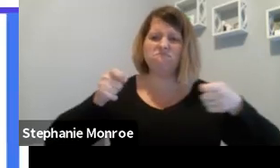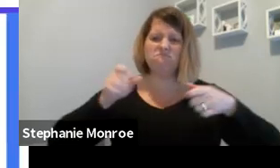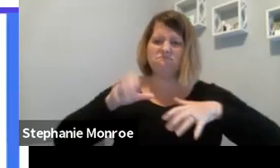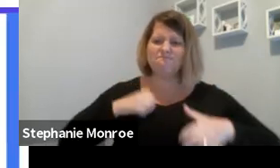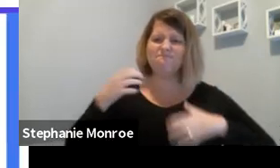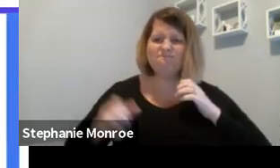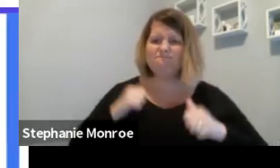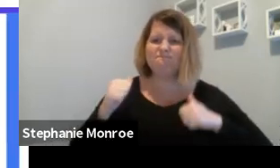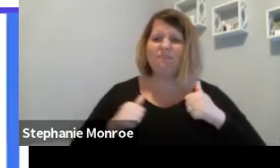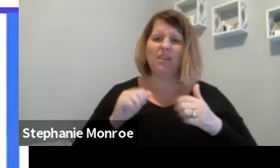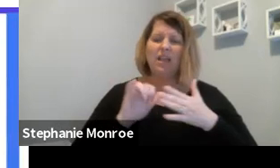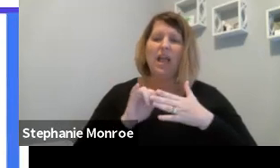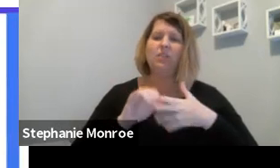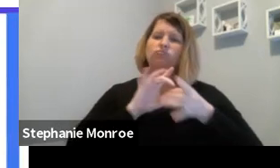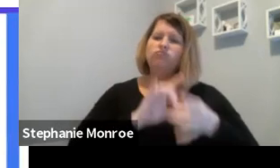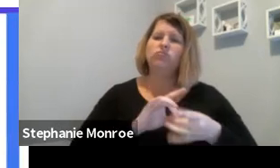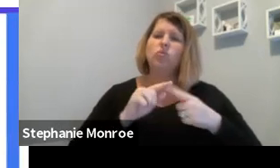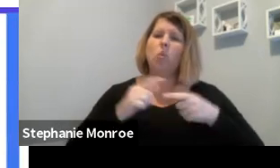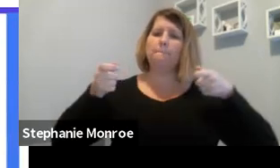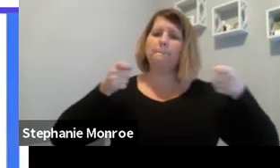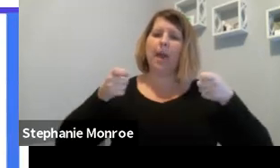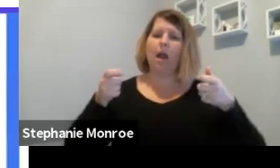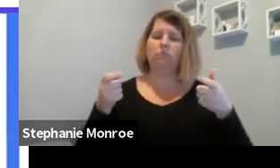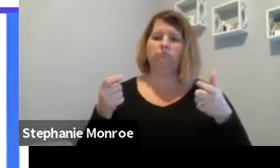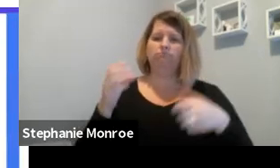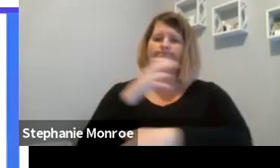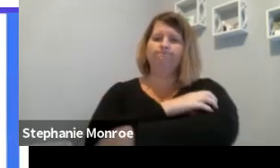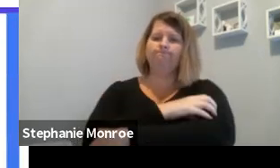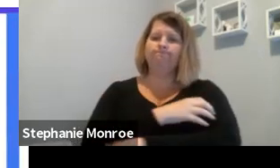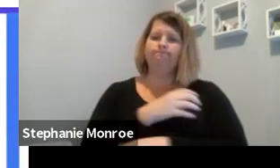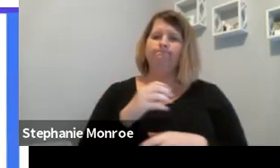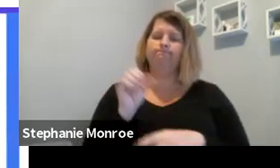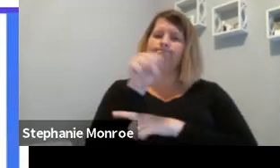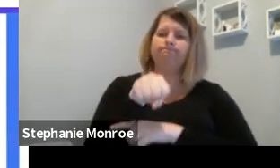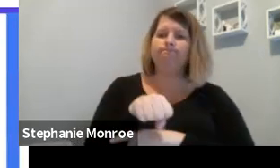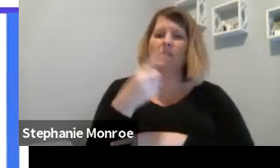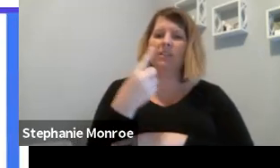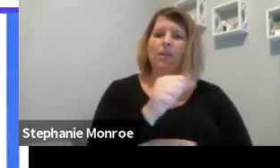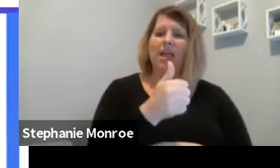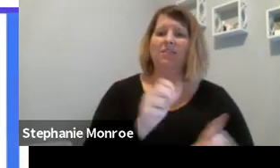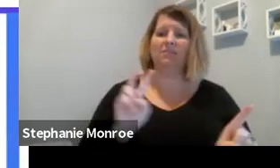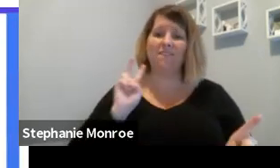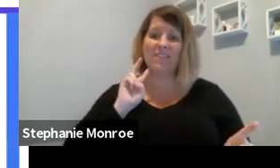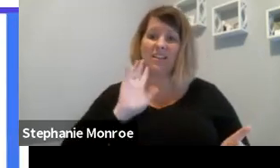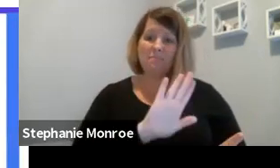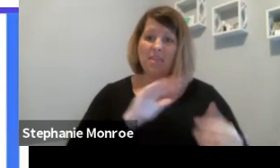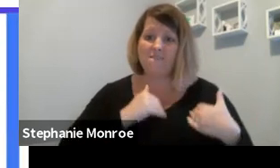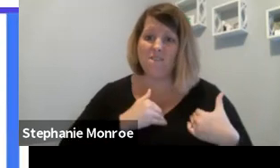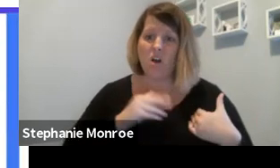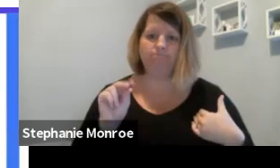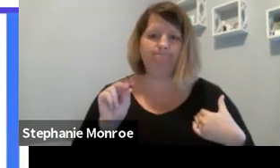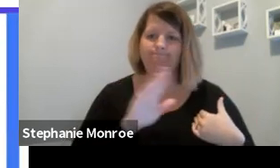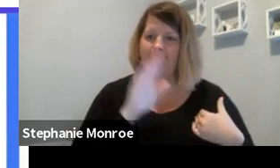and control over another person. It is never the victim's fault. [Narrator] This power and control begins